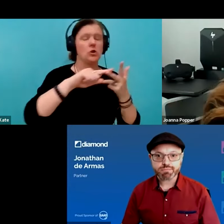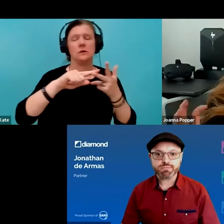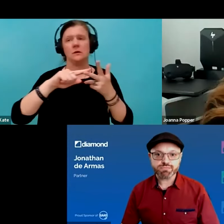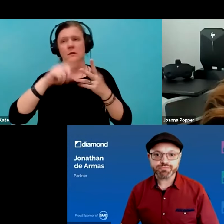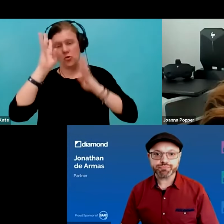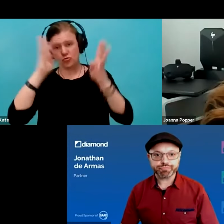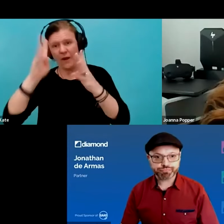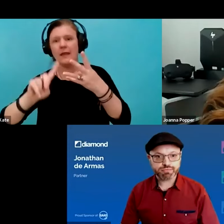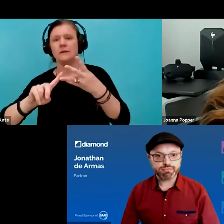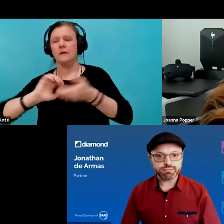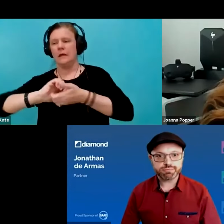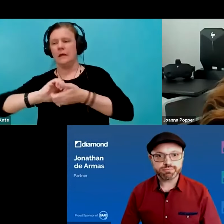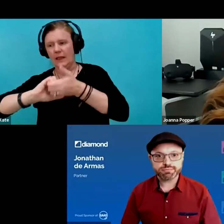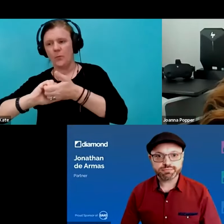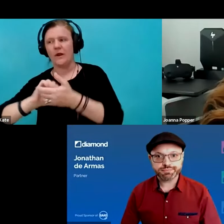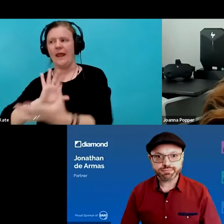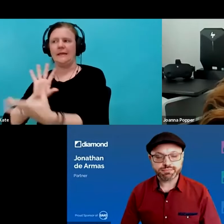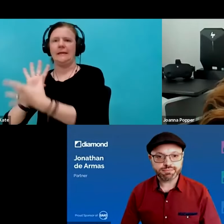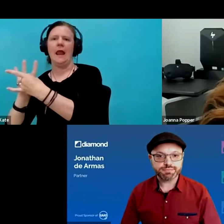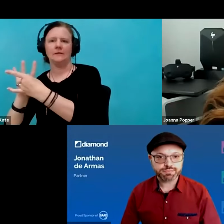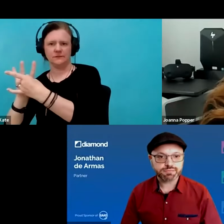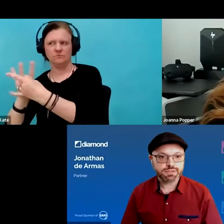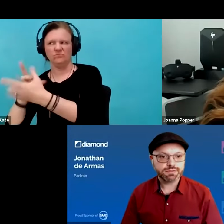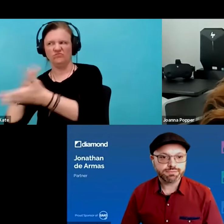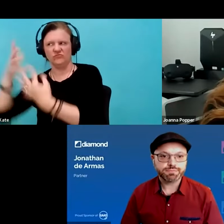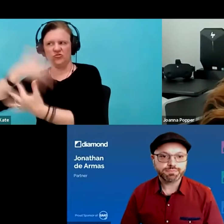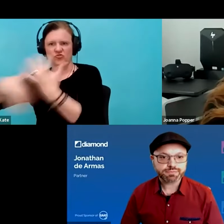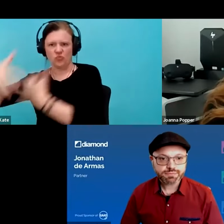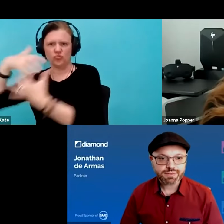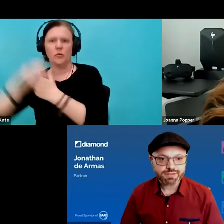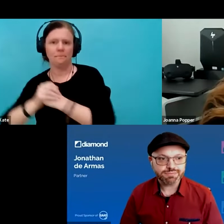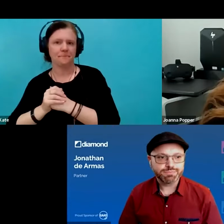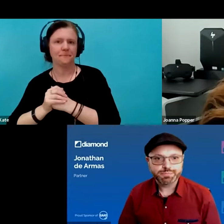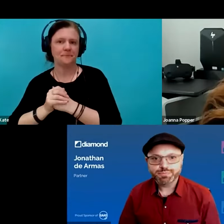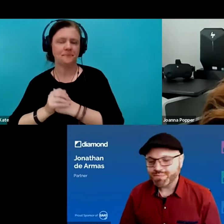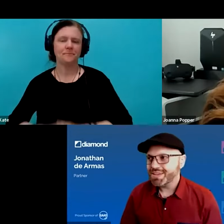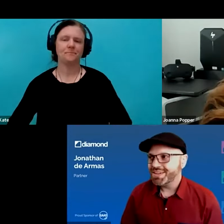and to connect are the big trends that we're seeing acceleration and across the board.